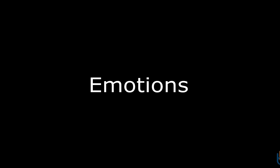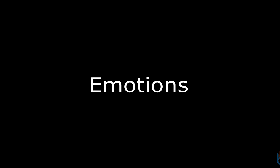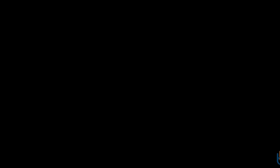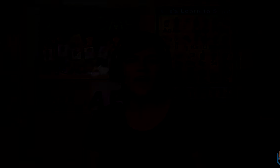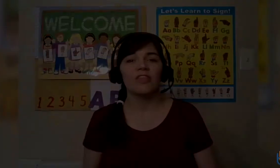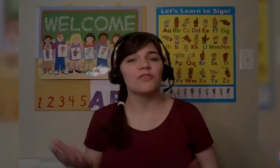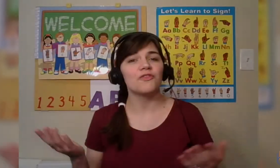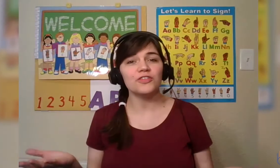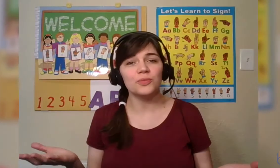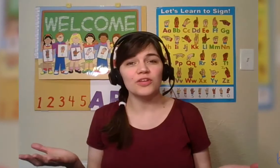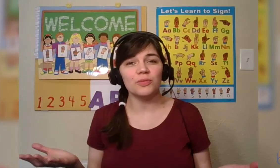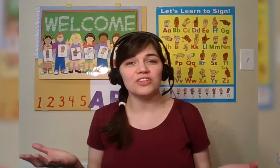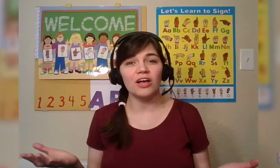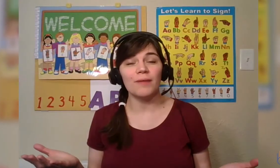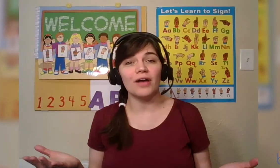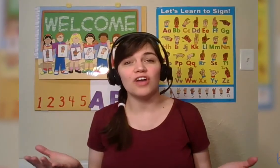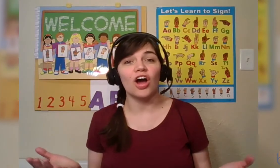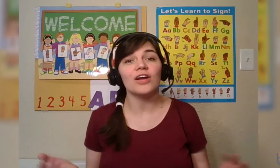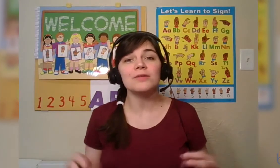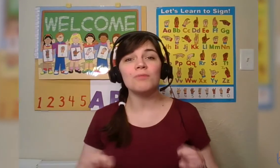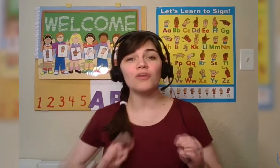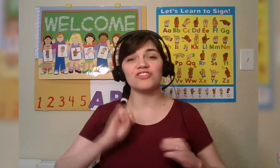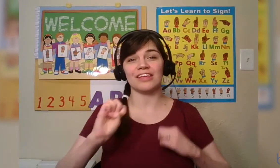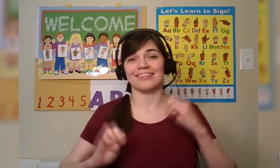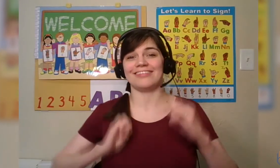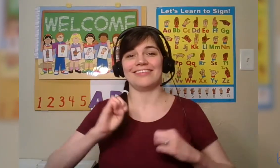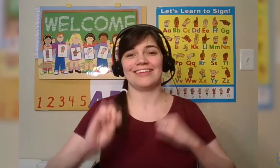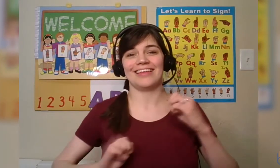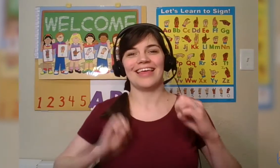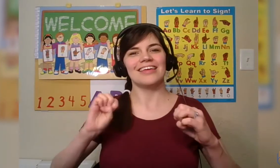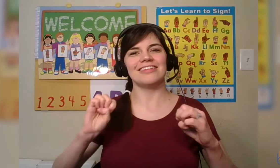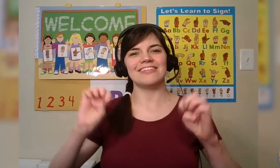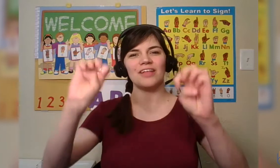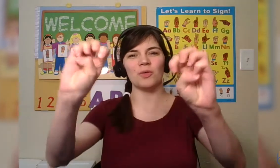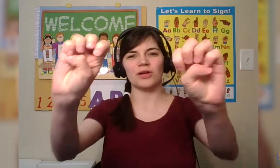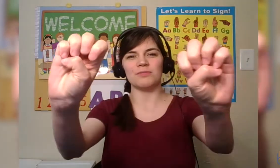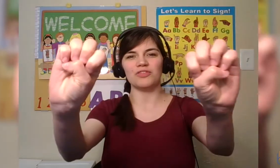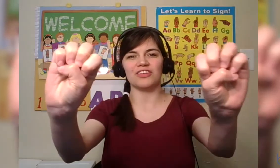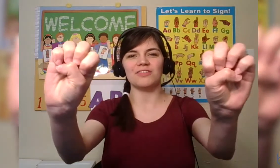The first words we'll talk about are emotions. To sign the word "emotions,"